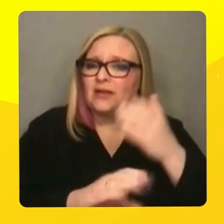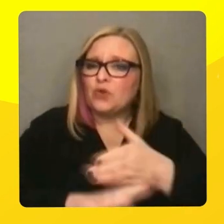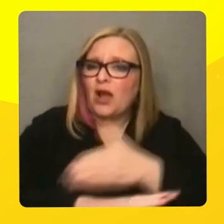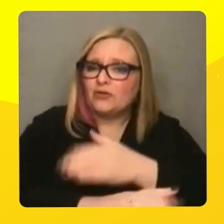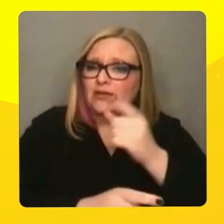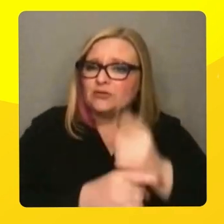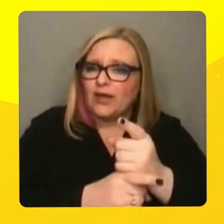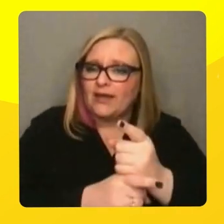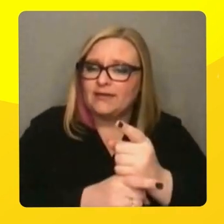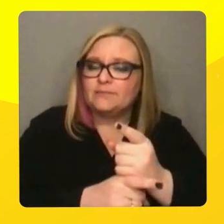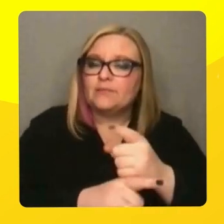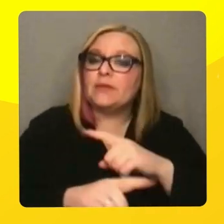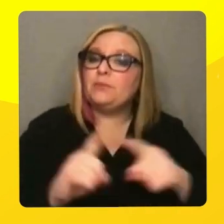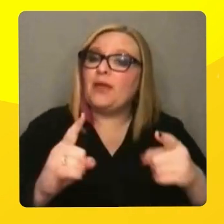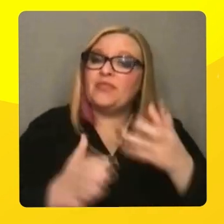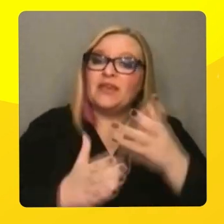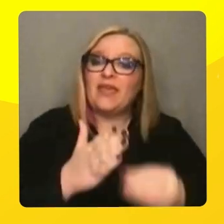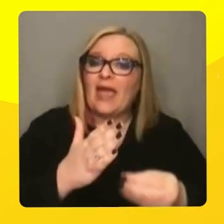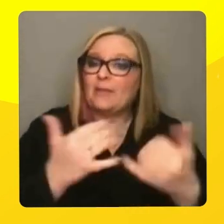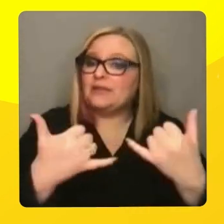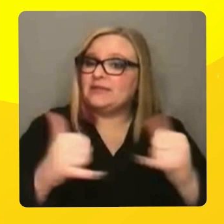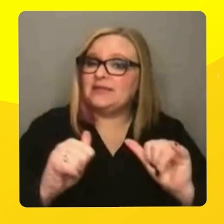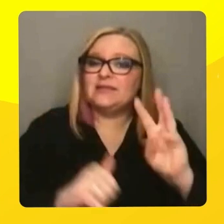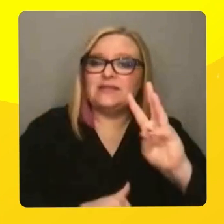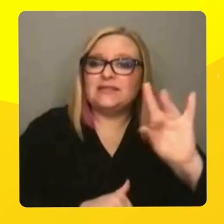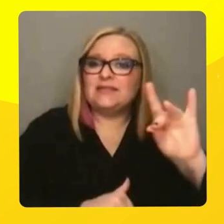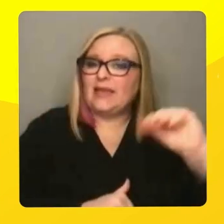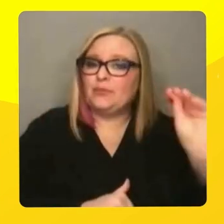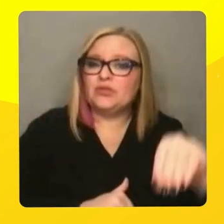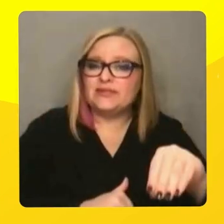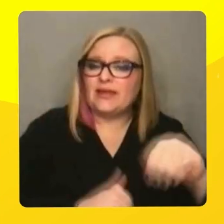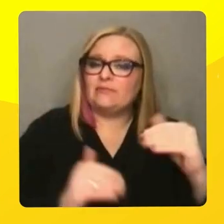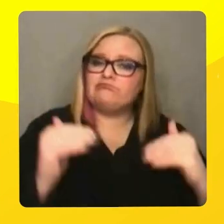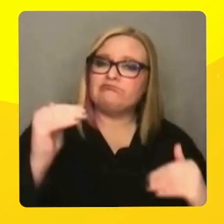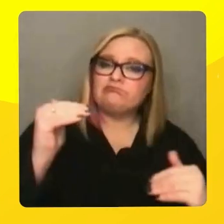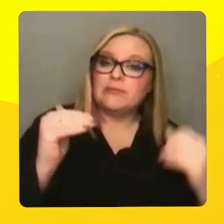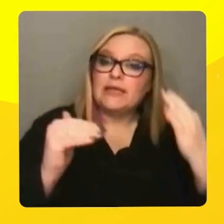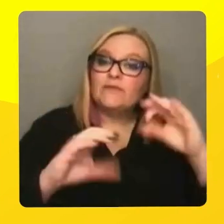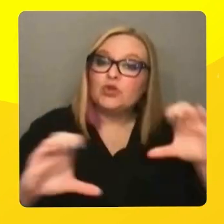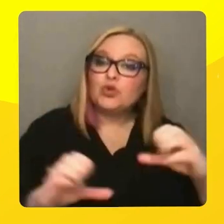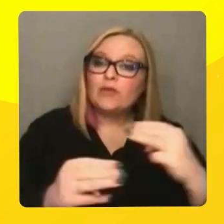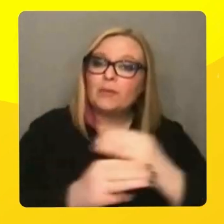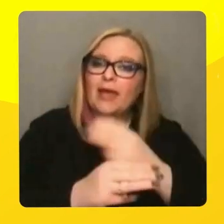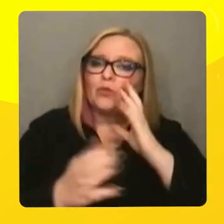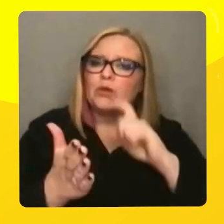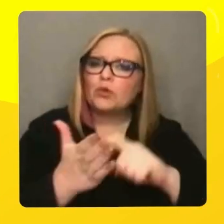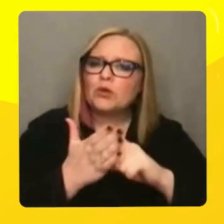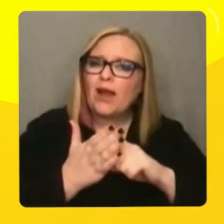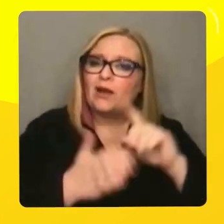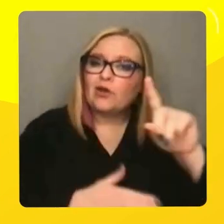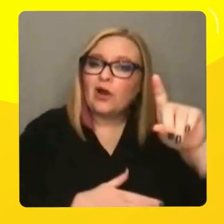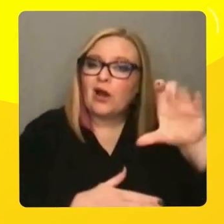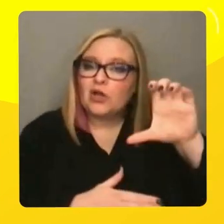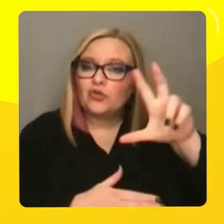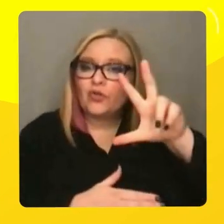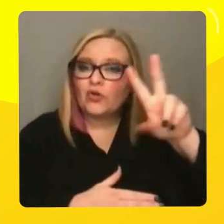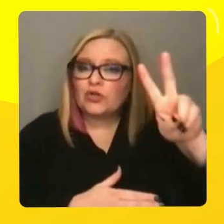But the gap is still at 68%. And if you do the math, it will take another 132 years before